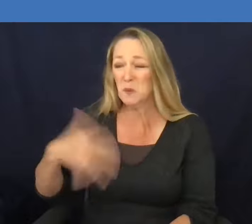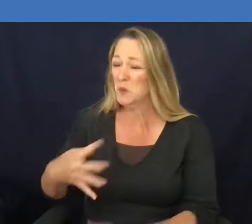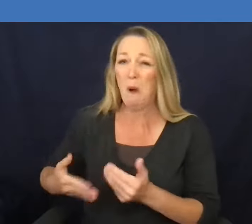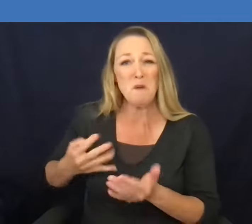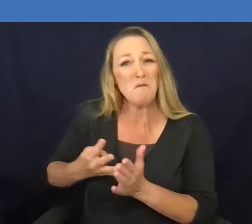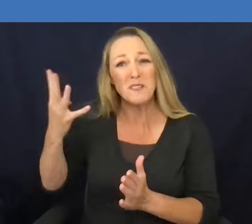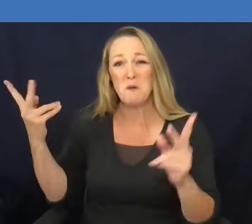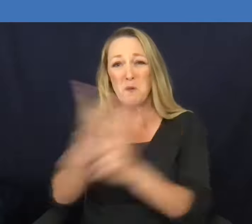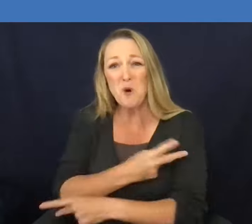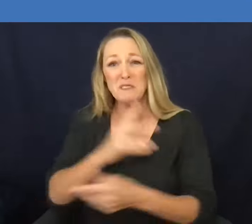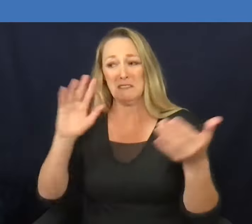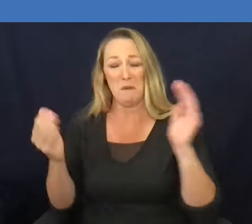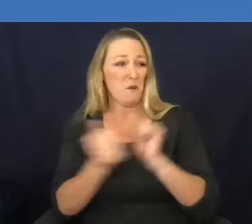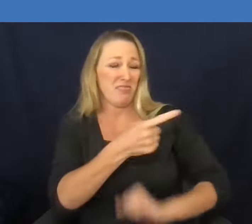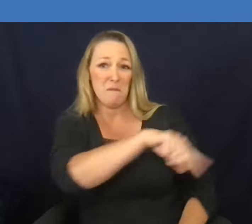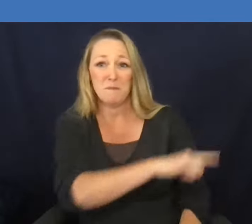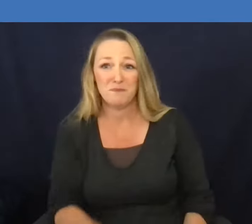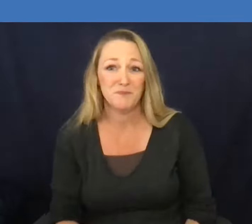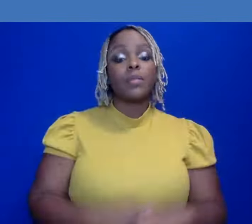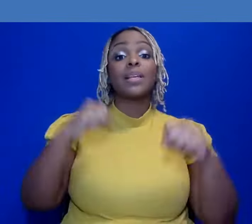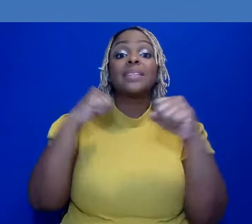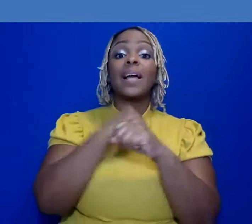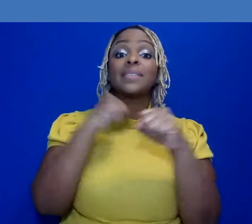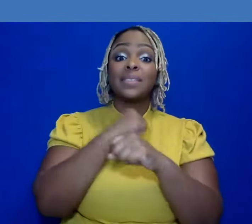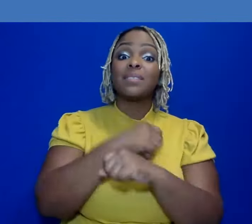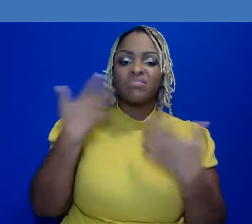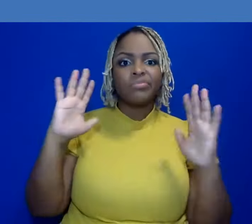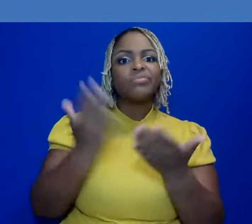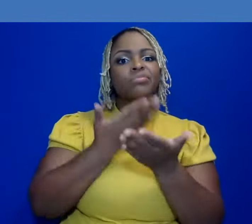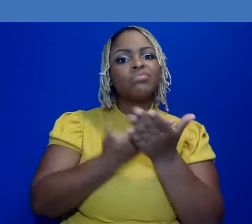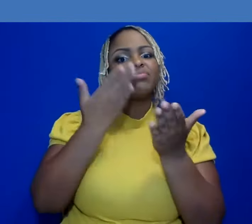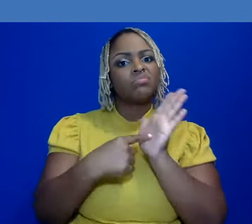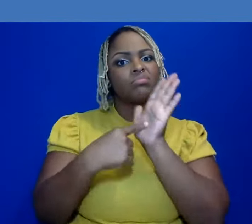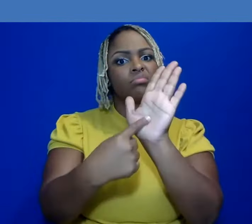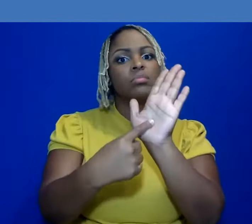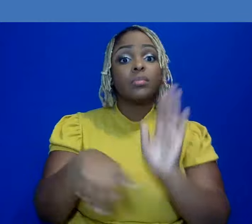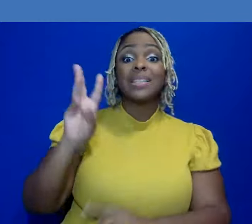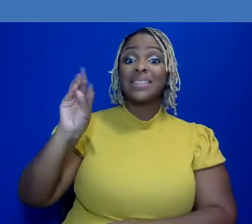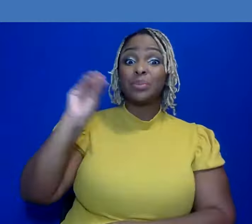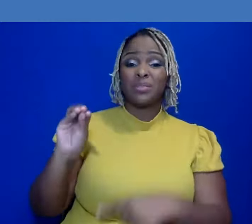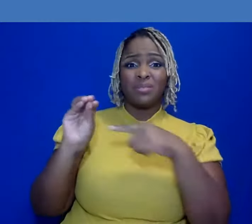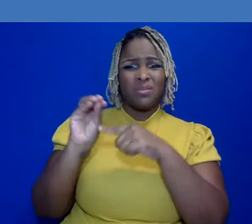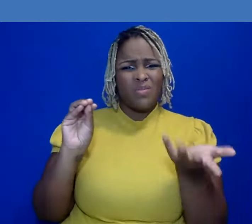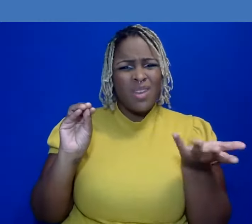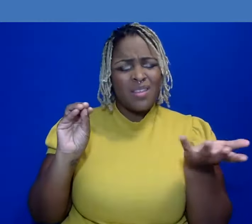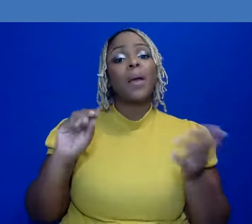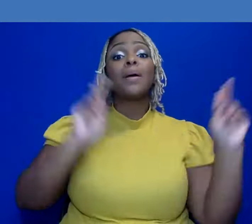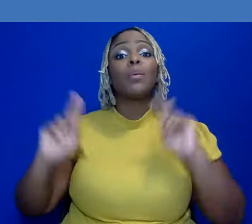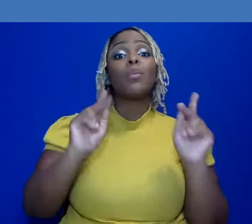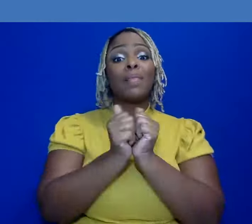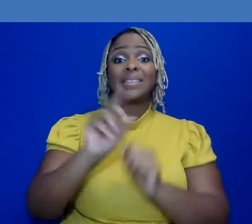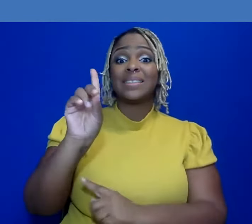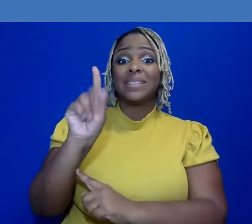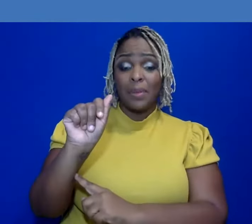than it is for people without disabilities. And in one study, disabled people made up 6 out of every 10 deaths